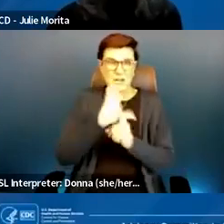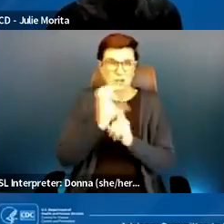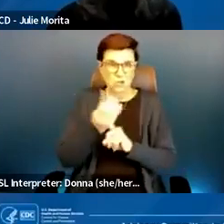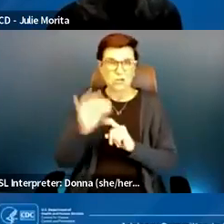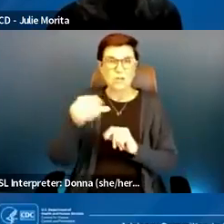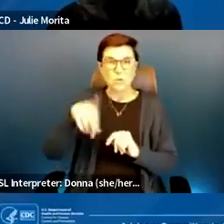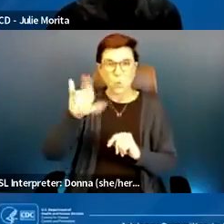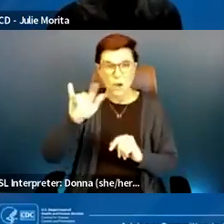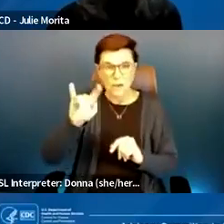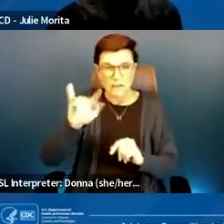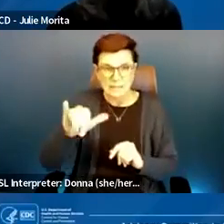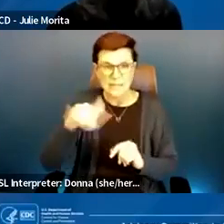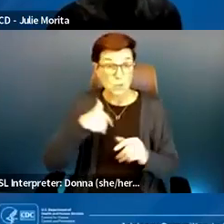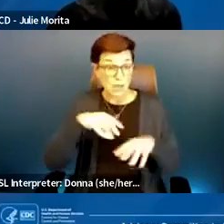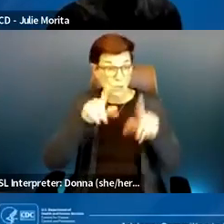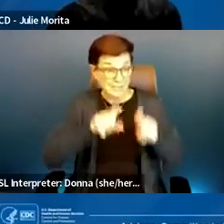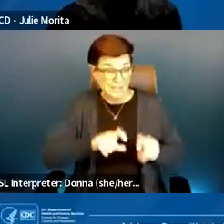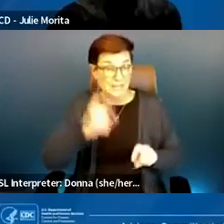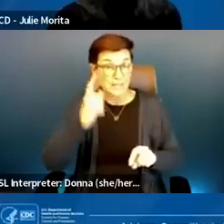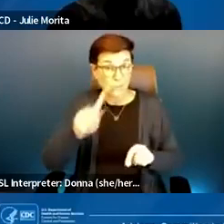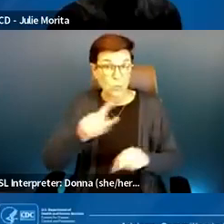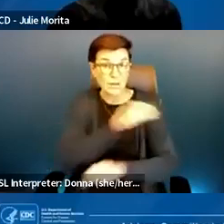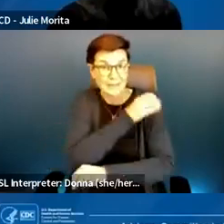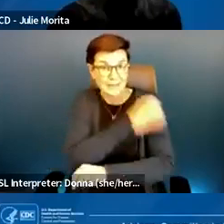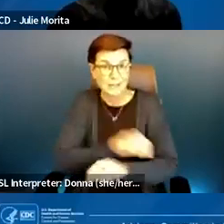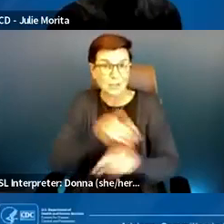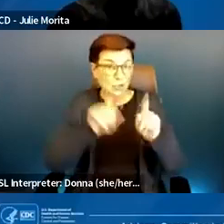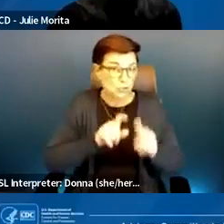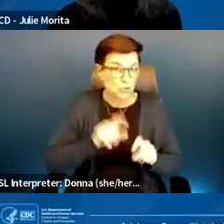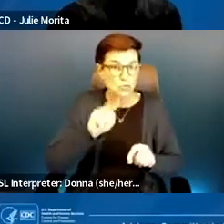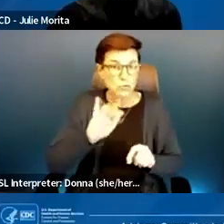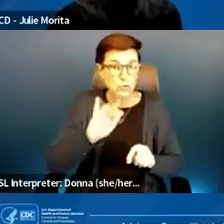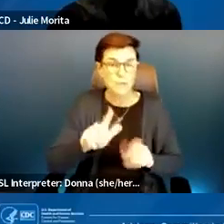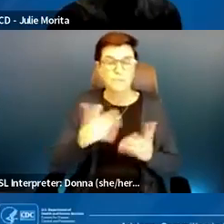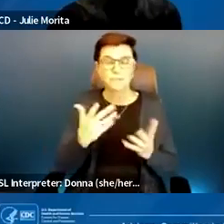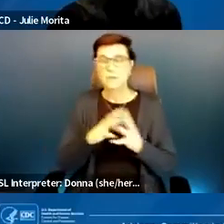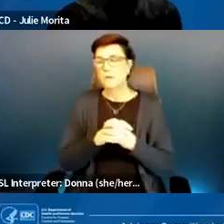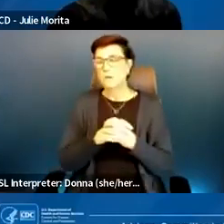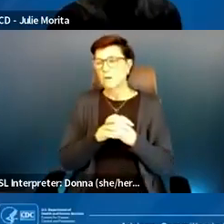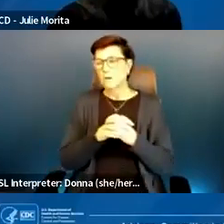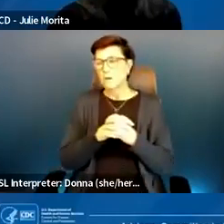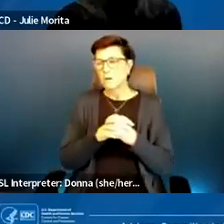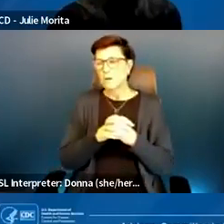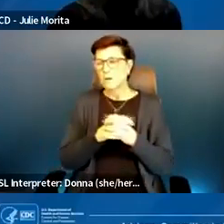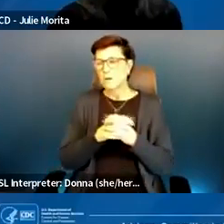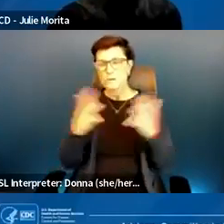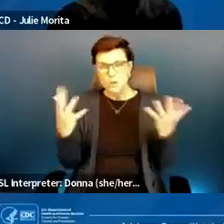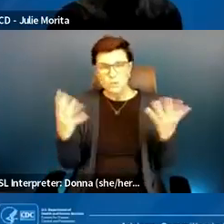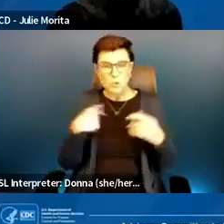I was doing testing for clinical trials. And so we kind of came to this conclusion